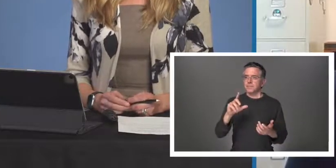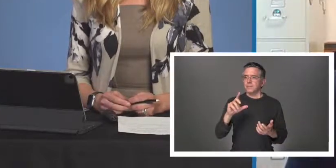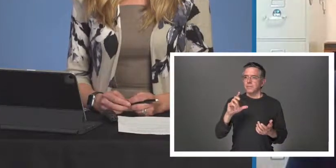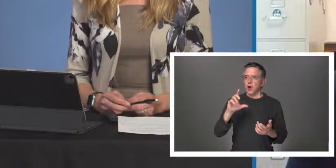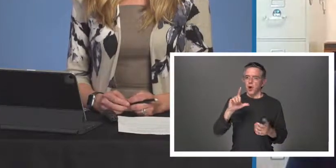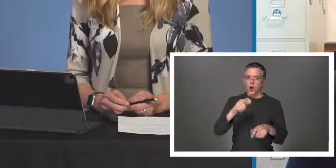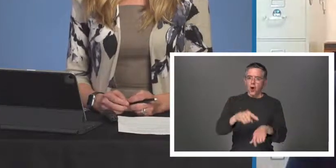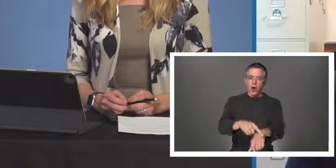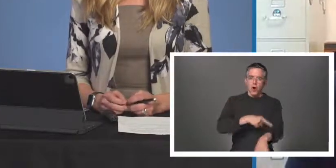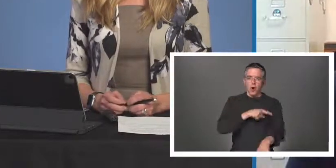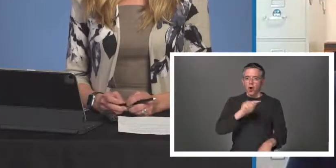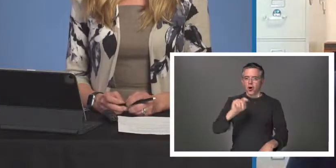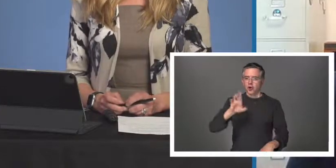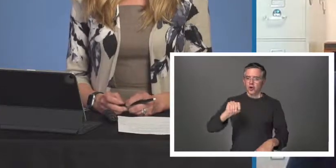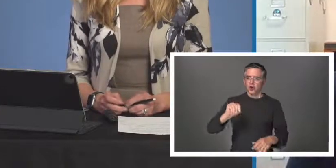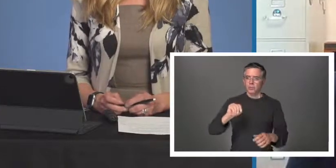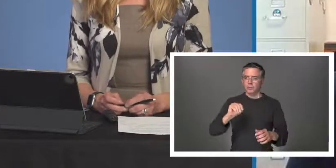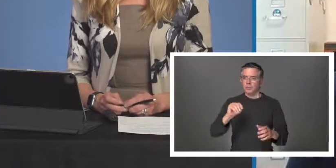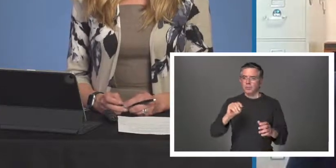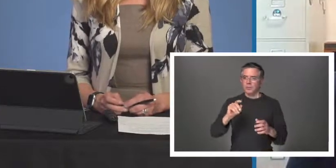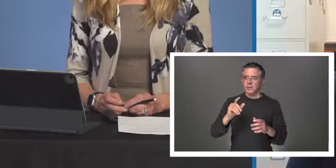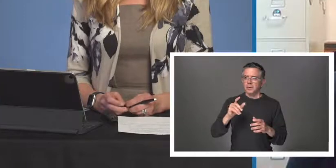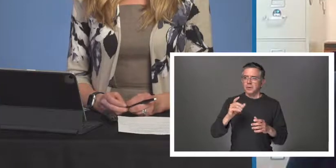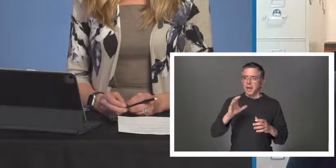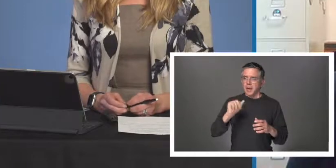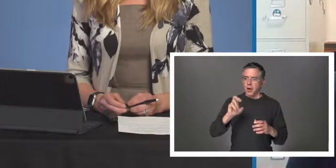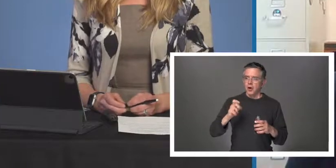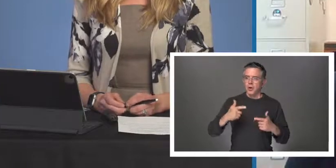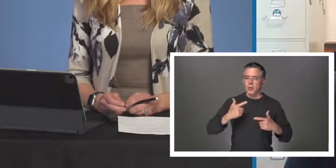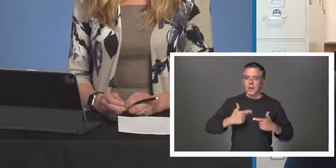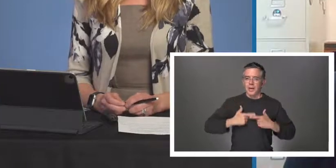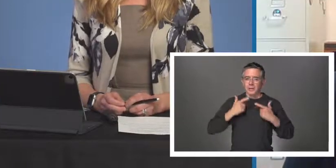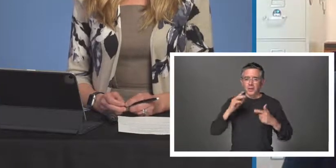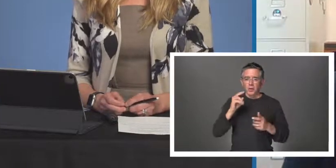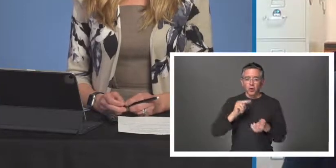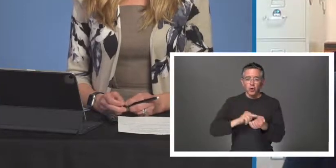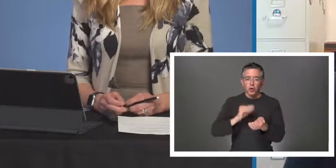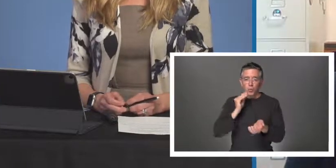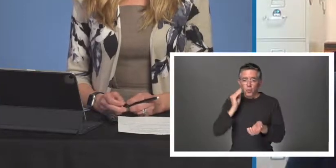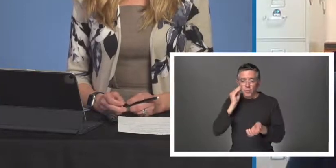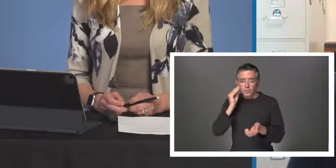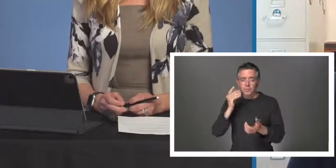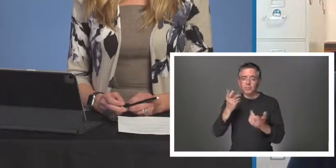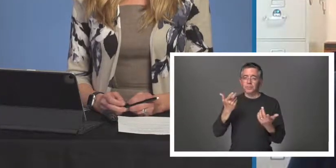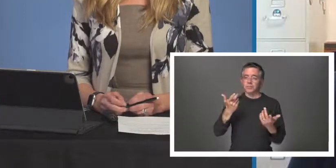into a nursing facility, and receive nursing facility level of care, but they're doing so in their home by choice